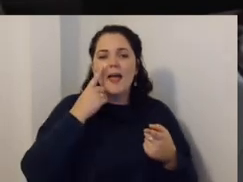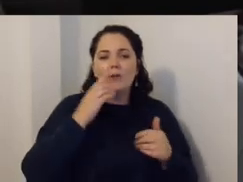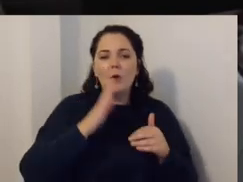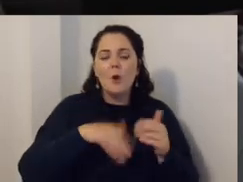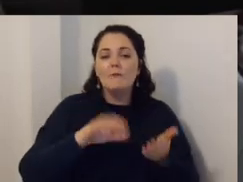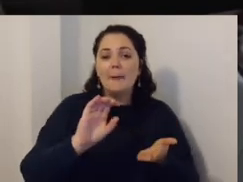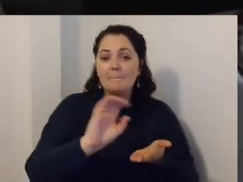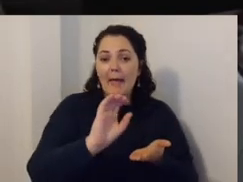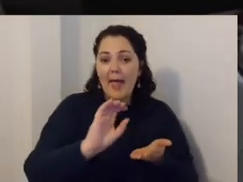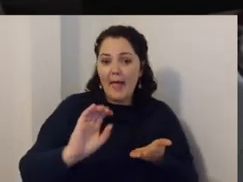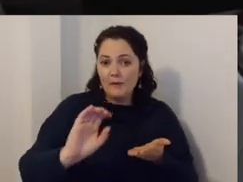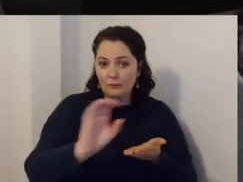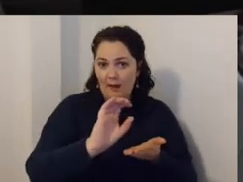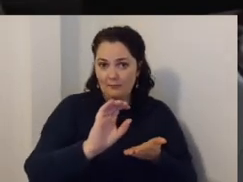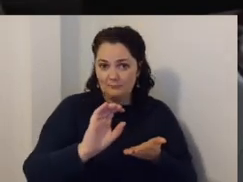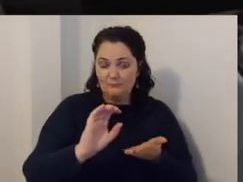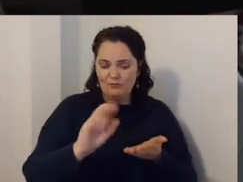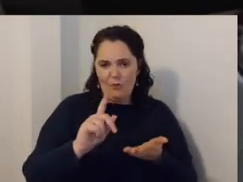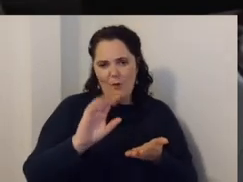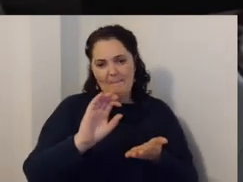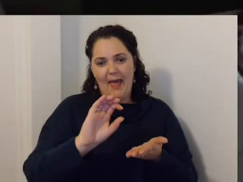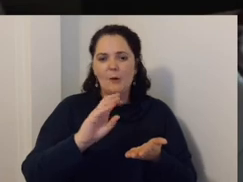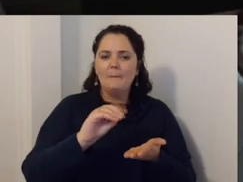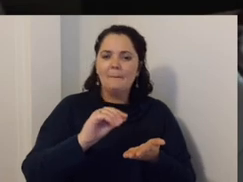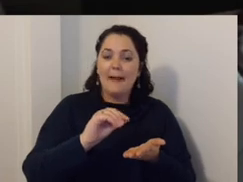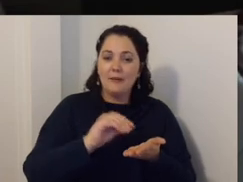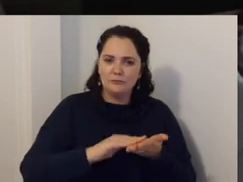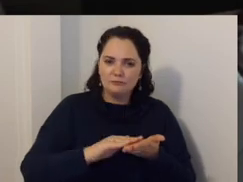and scraping and rubbing those powders in and lifting them back out, I know it's a very very